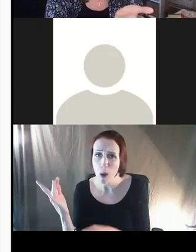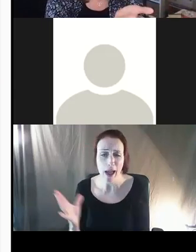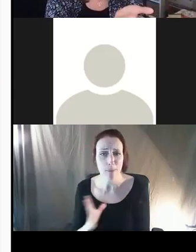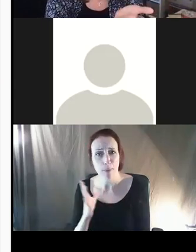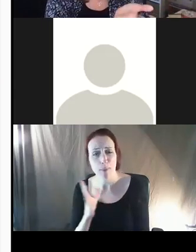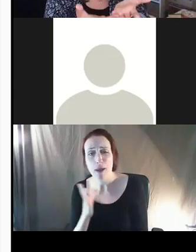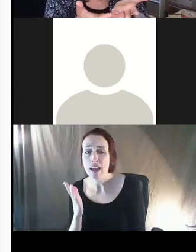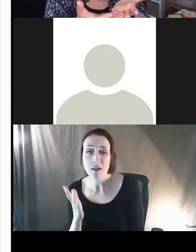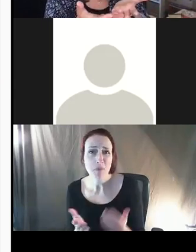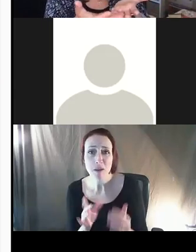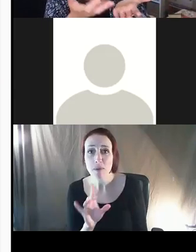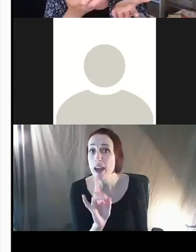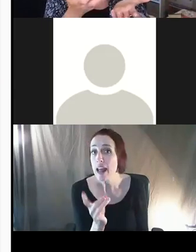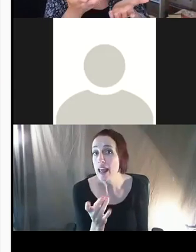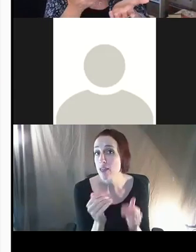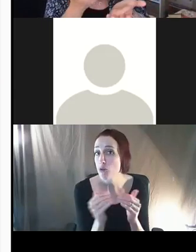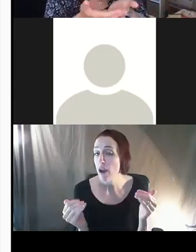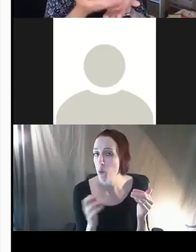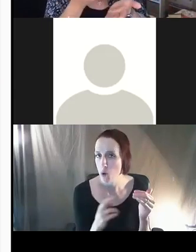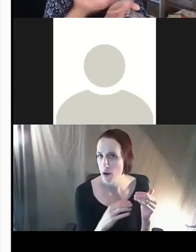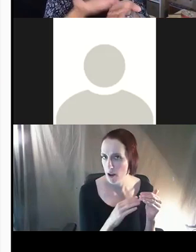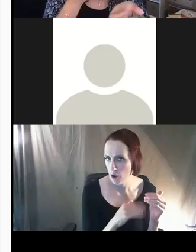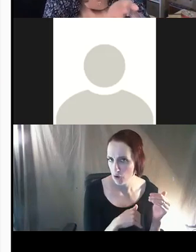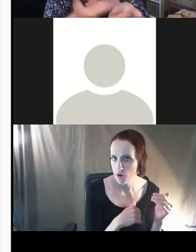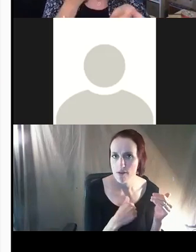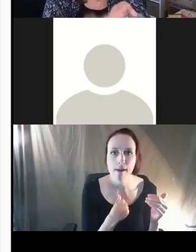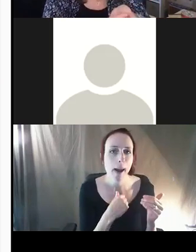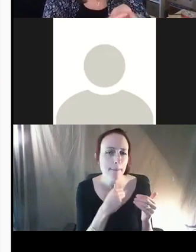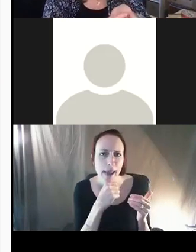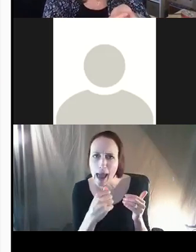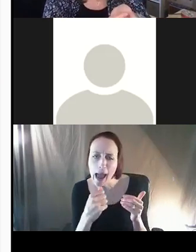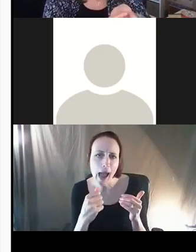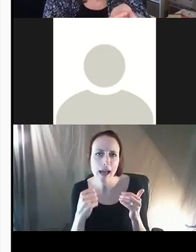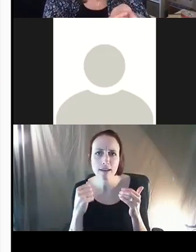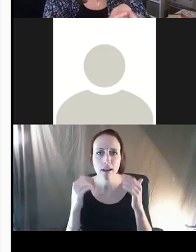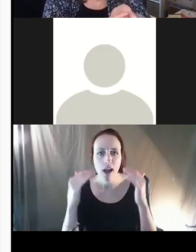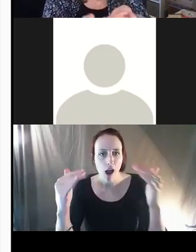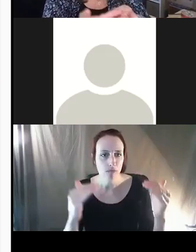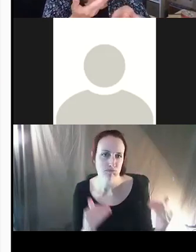lower, I am not dumbing down my article, but what